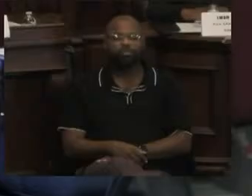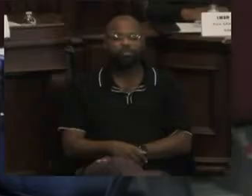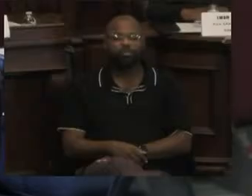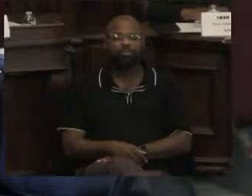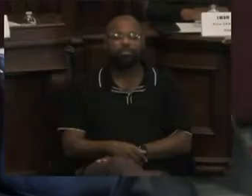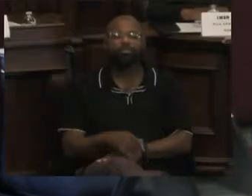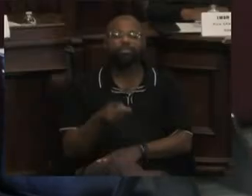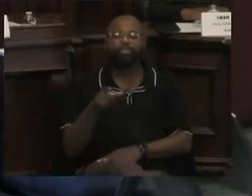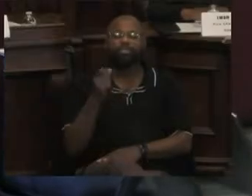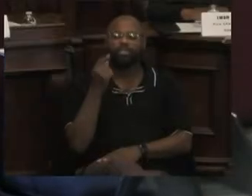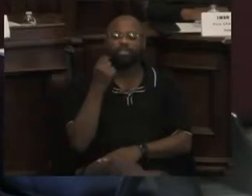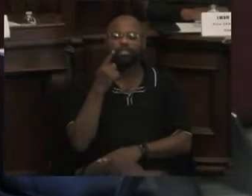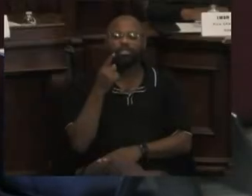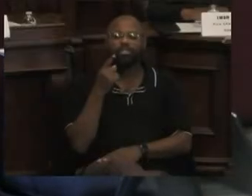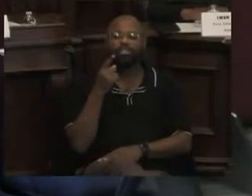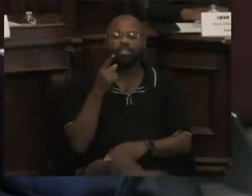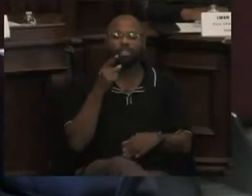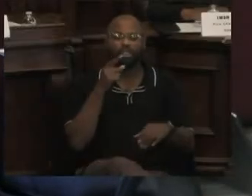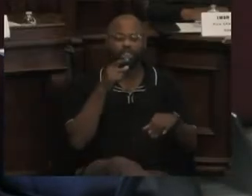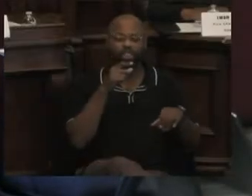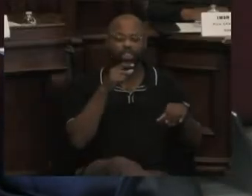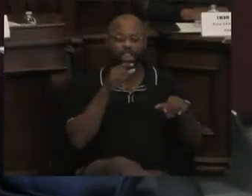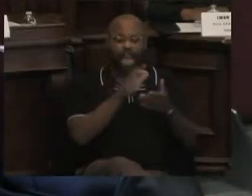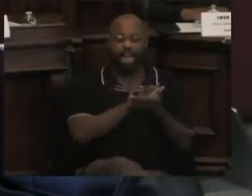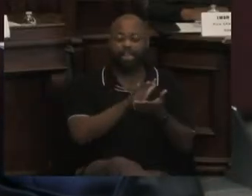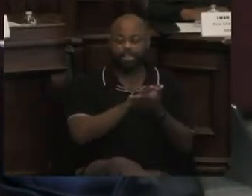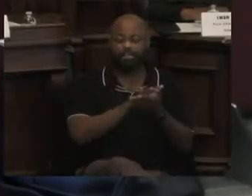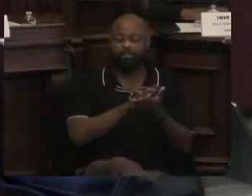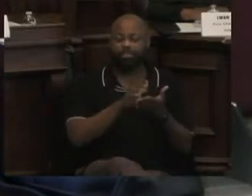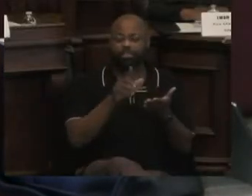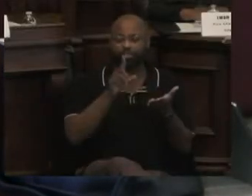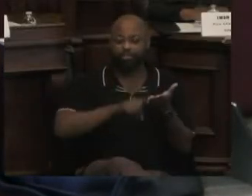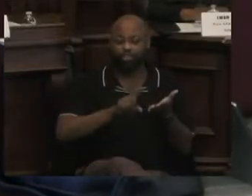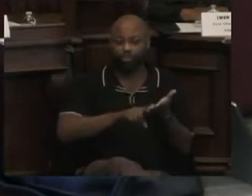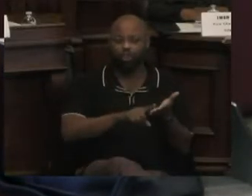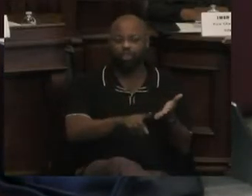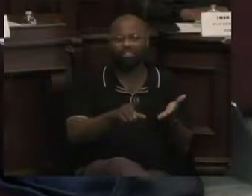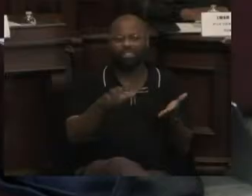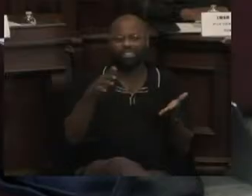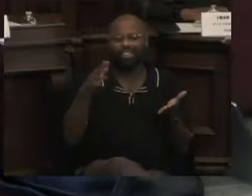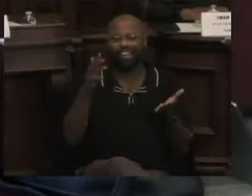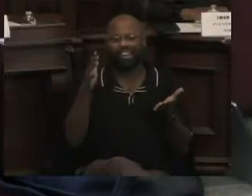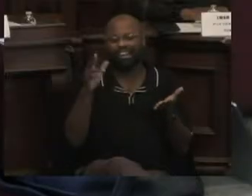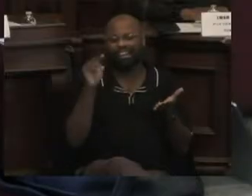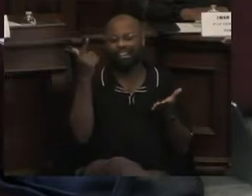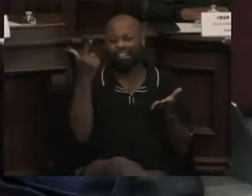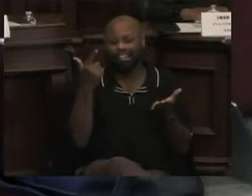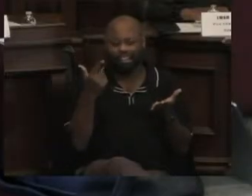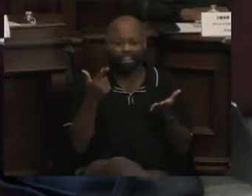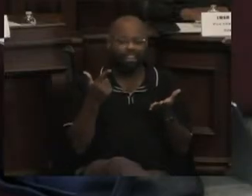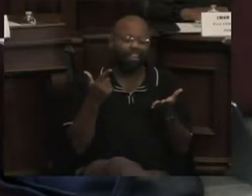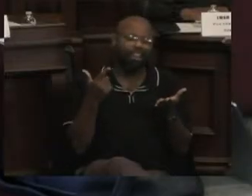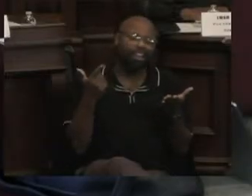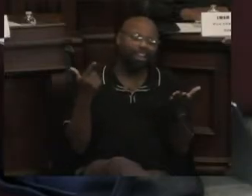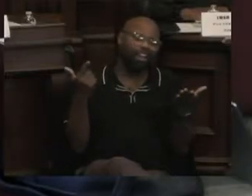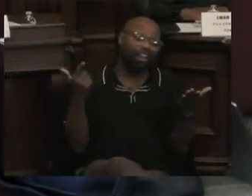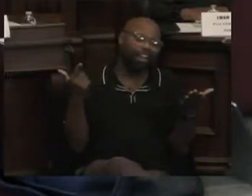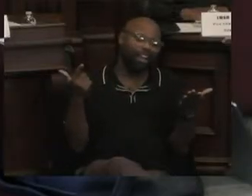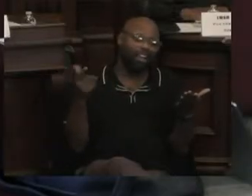presentation to you back in January, and the scientific or